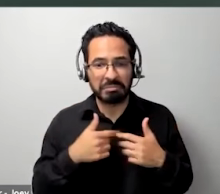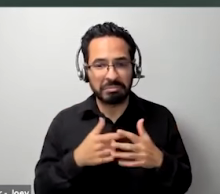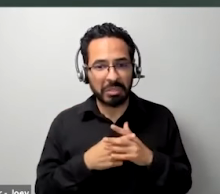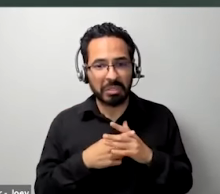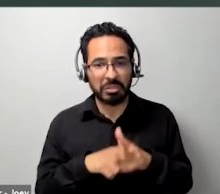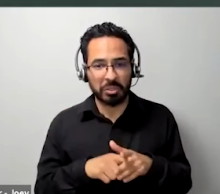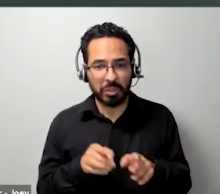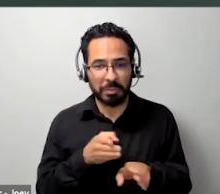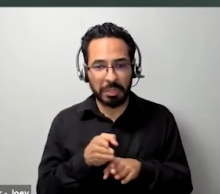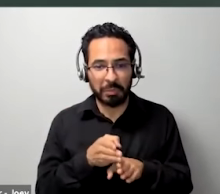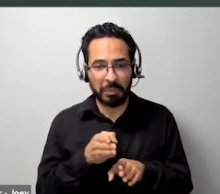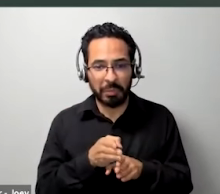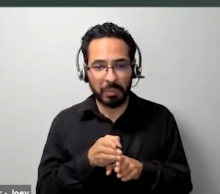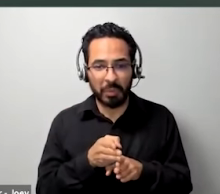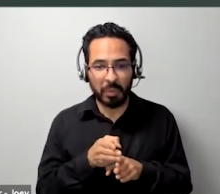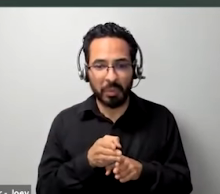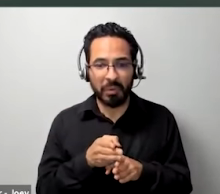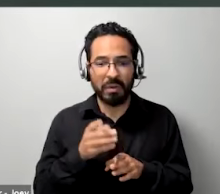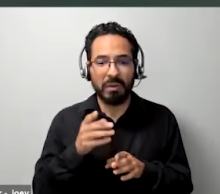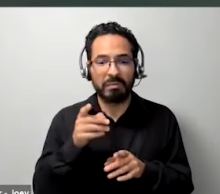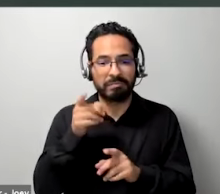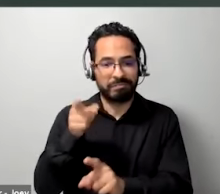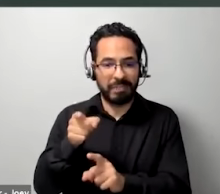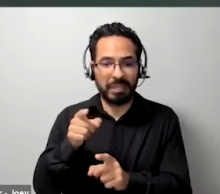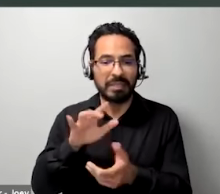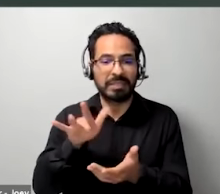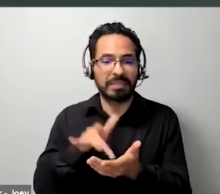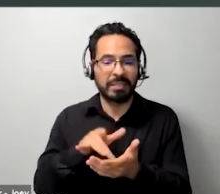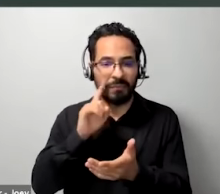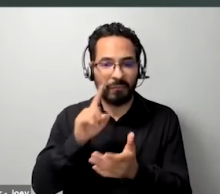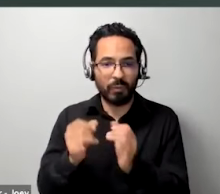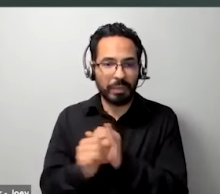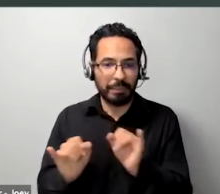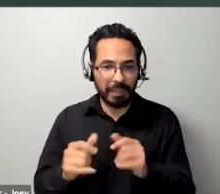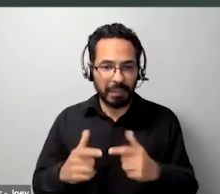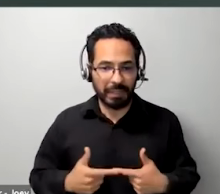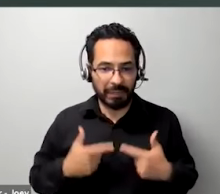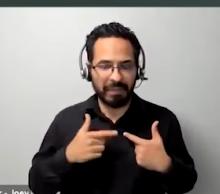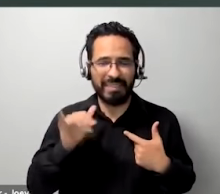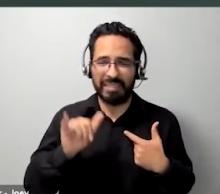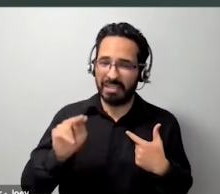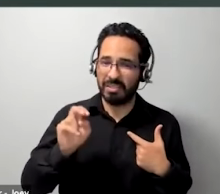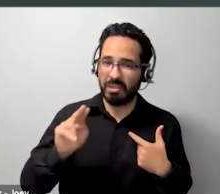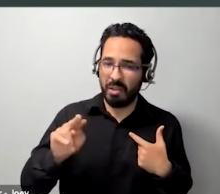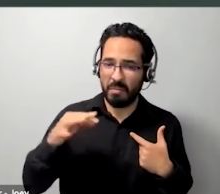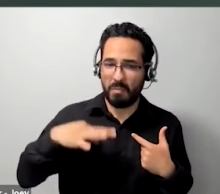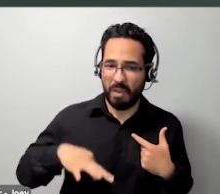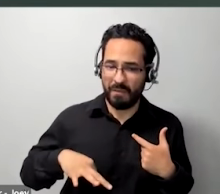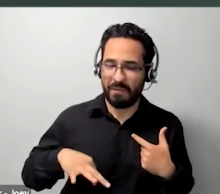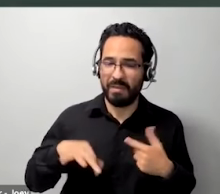at a Center for Independent Living, which is a nonprofit in the area that I live in, and I'm from Michigan.